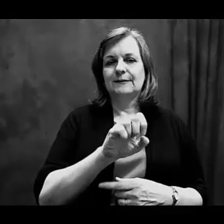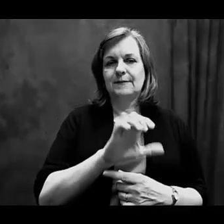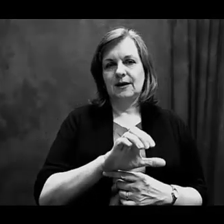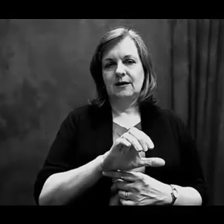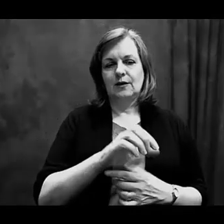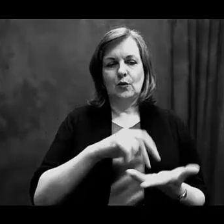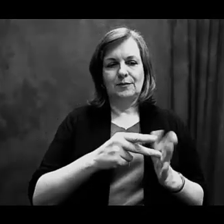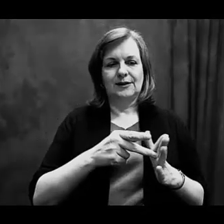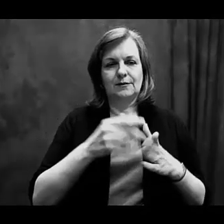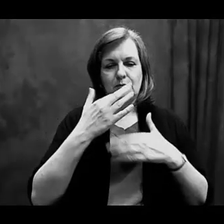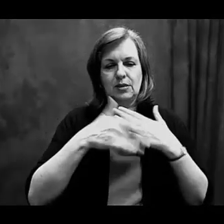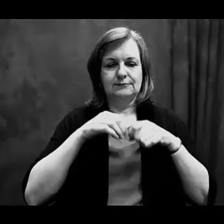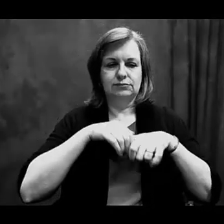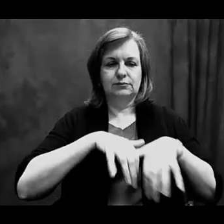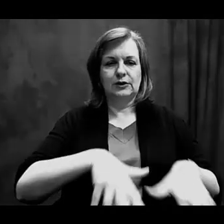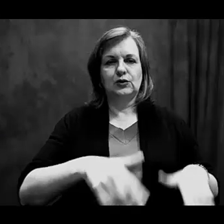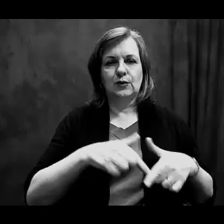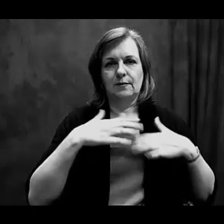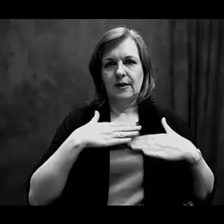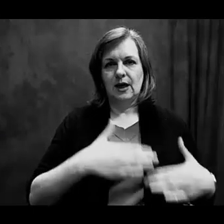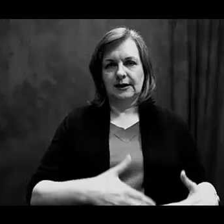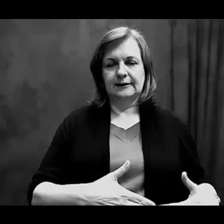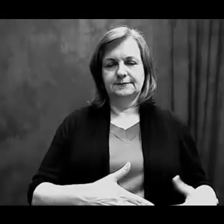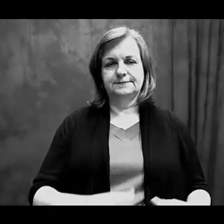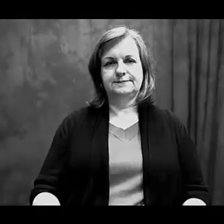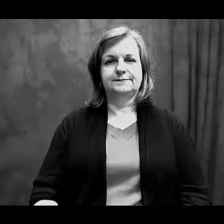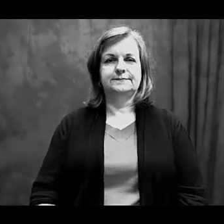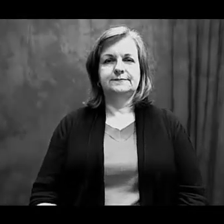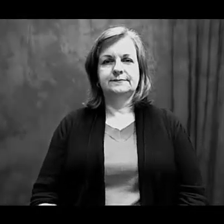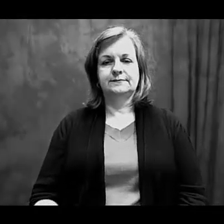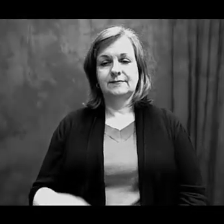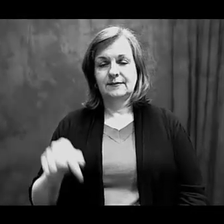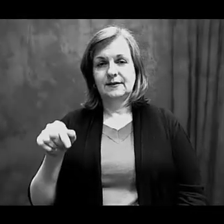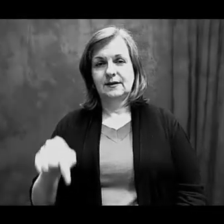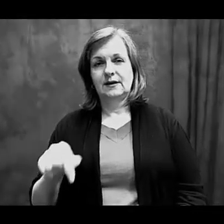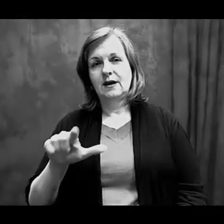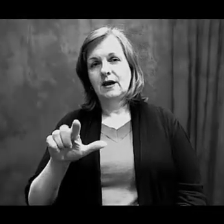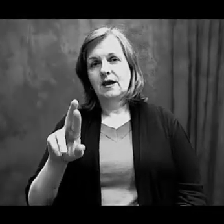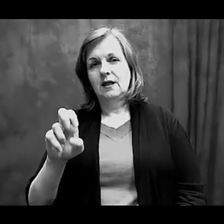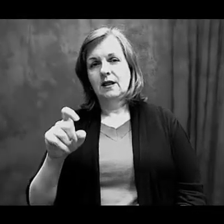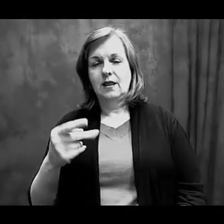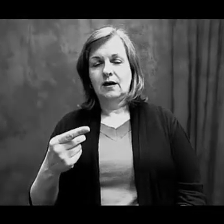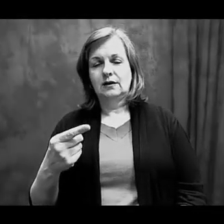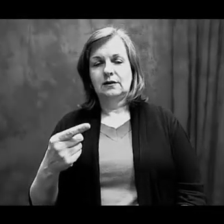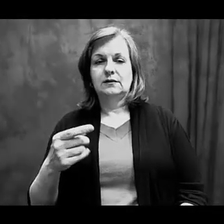one is what we call pulmonary -- and one that we call systemic